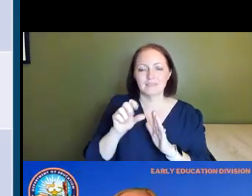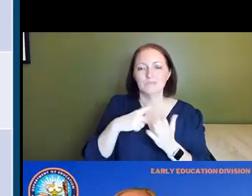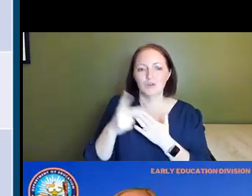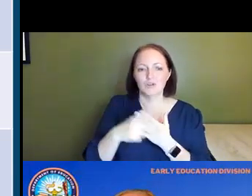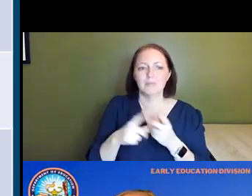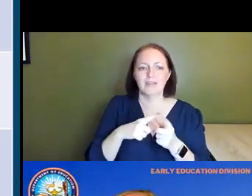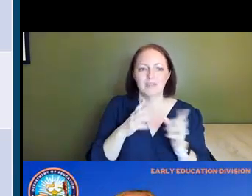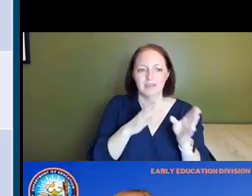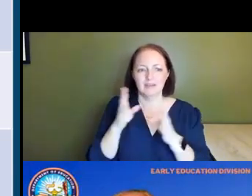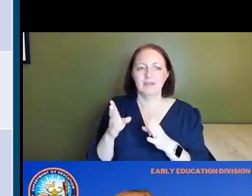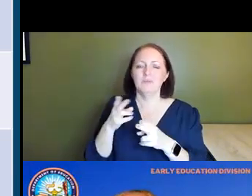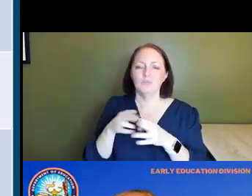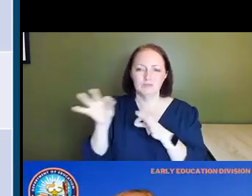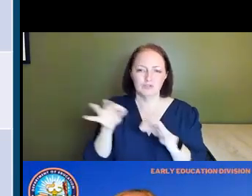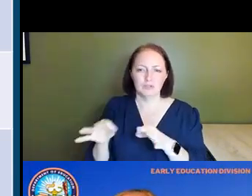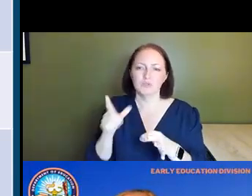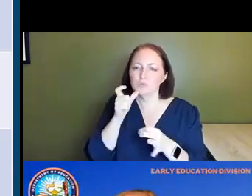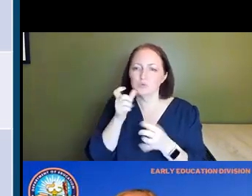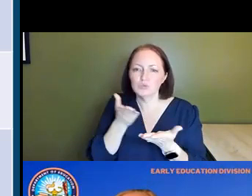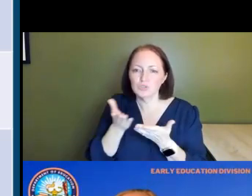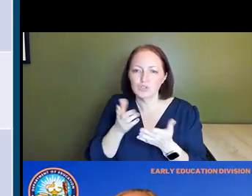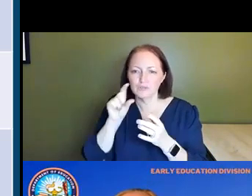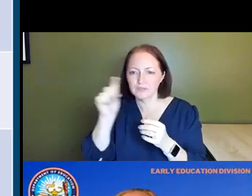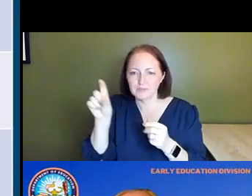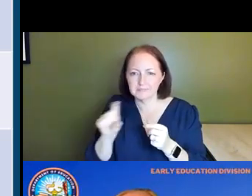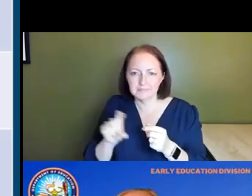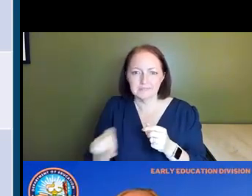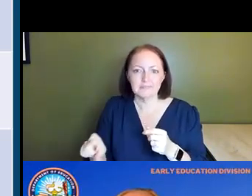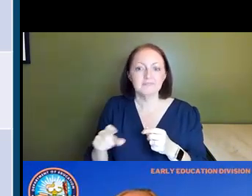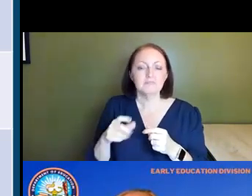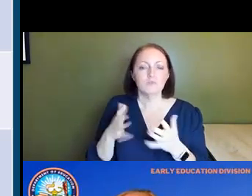of who is served by these programs. So we've already talked about the California State